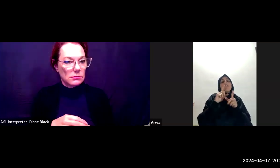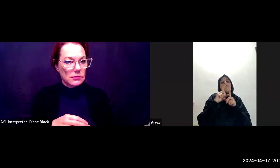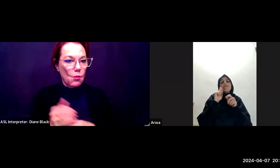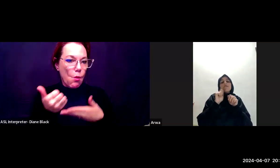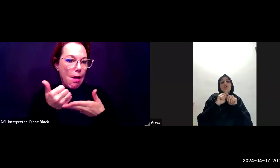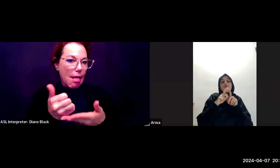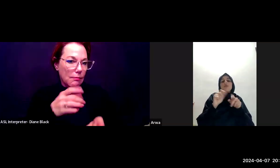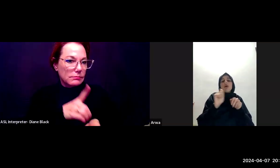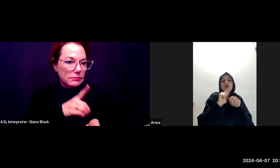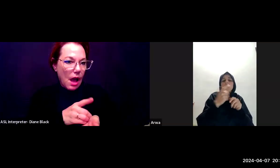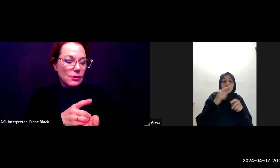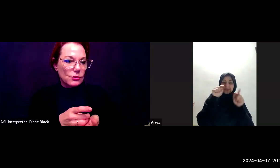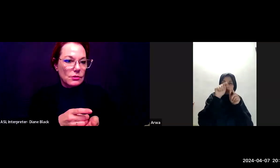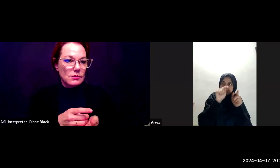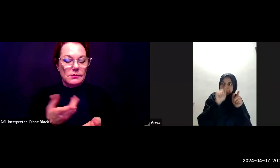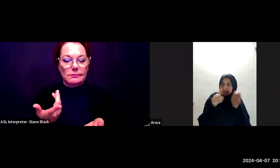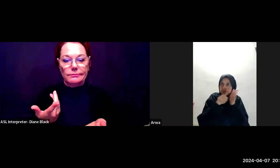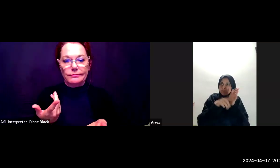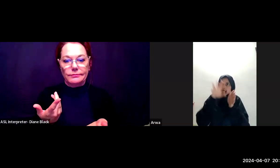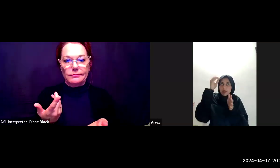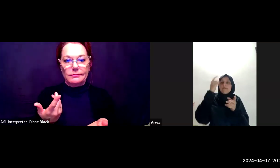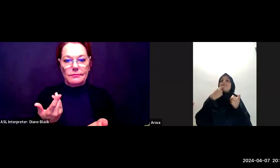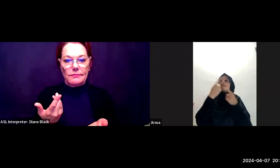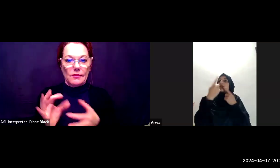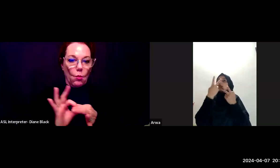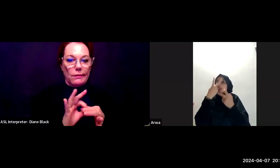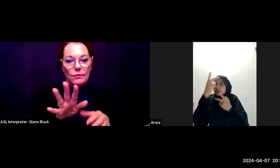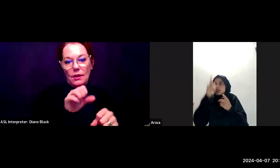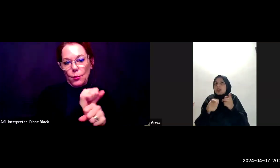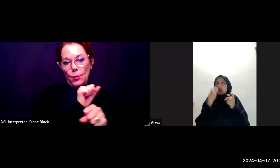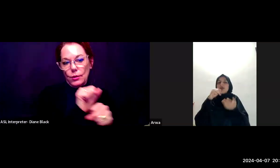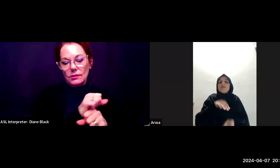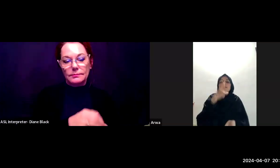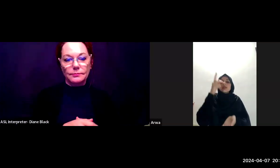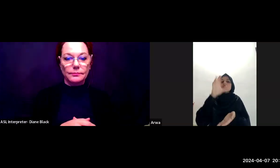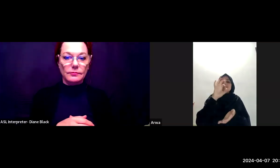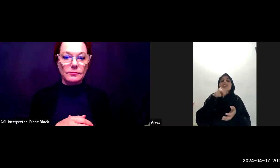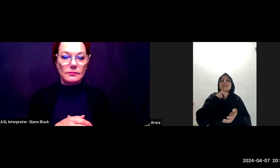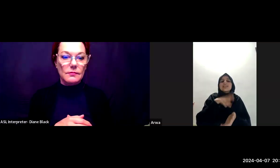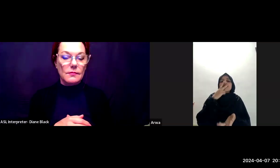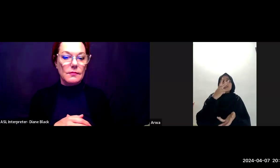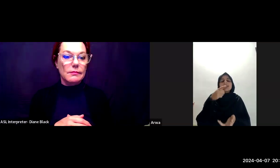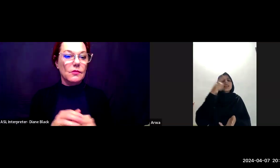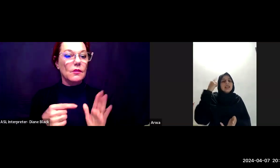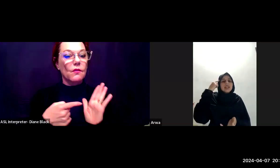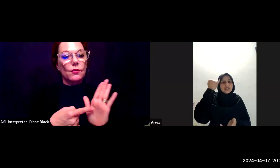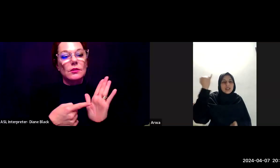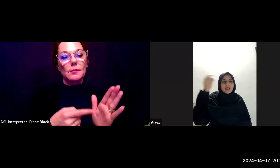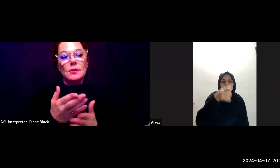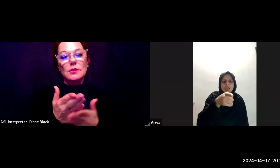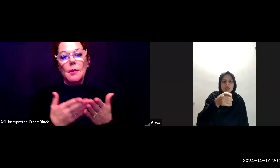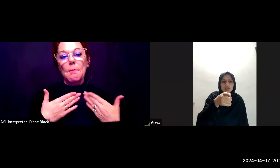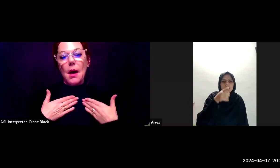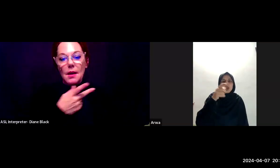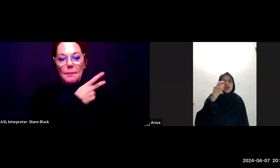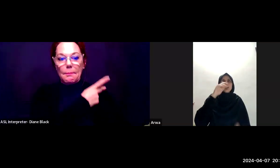right so therefore uh you know when I do have some of my patients who have reported such things and